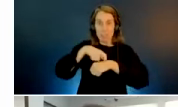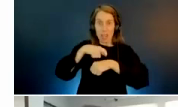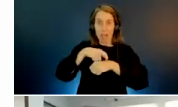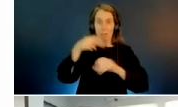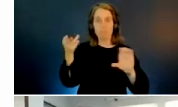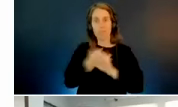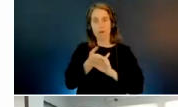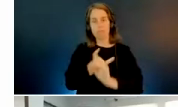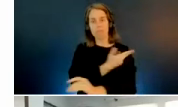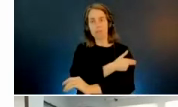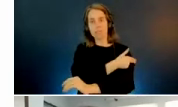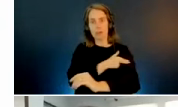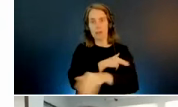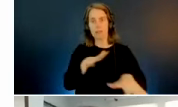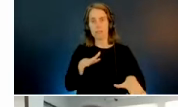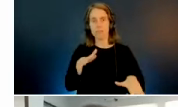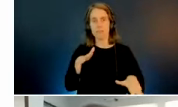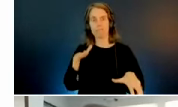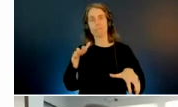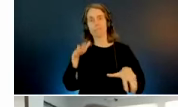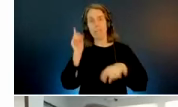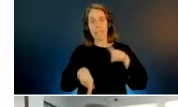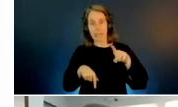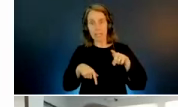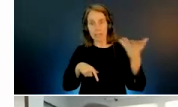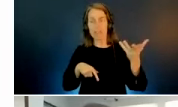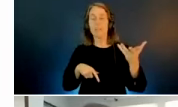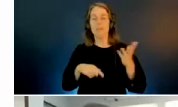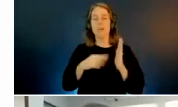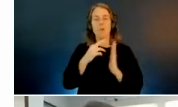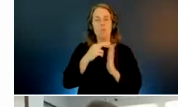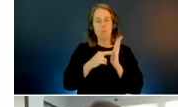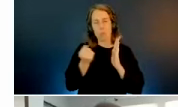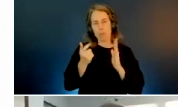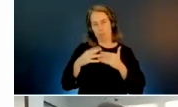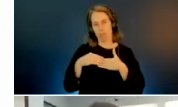um if you have questions about that if you are a person who you know is kind of in and out of the